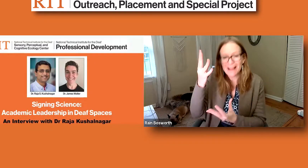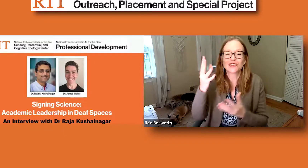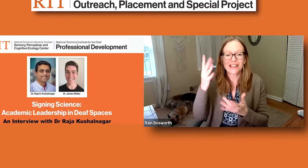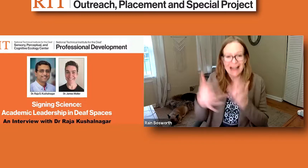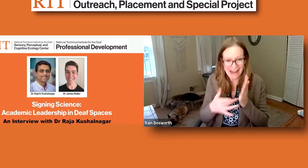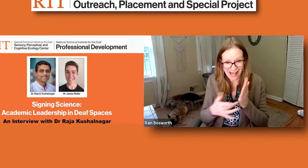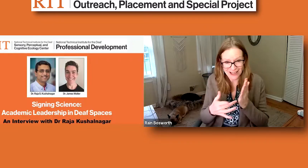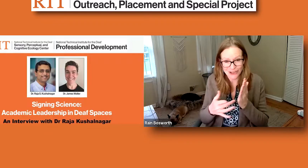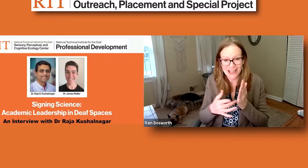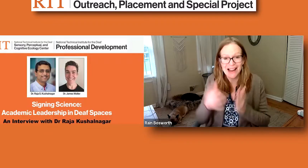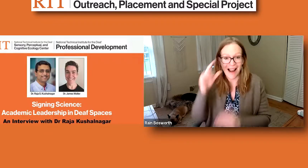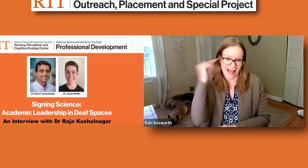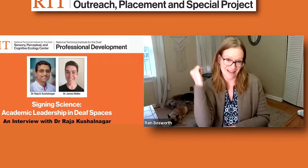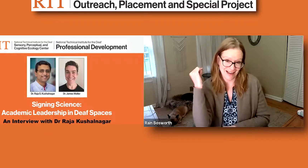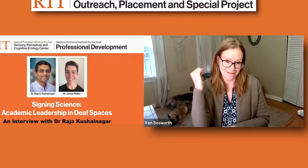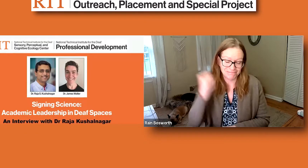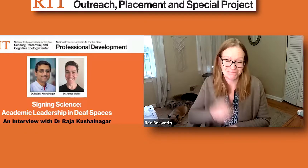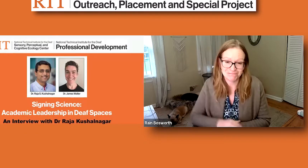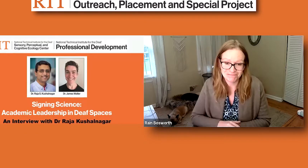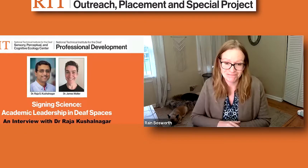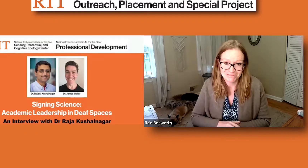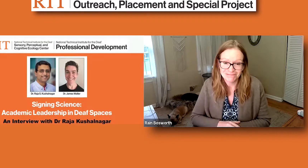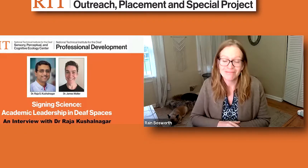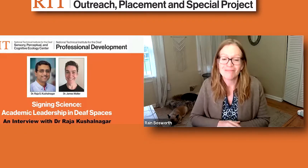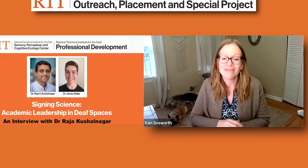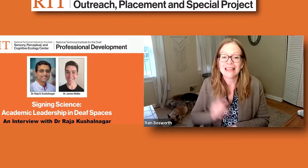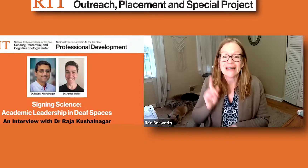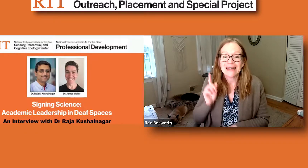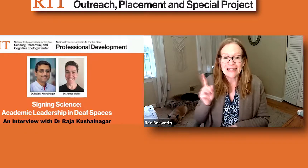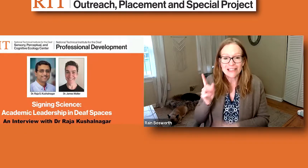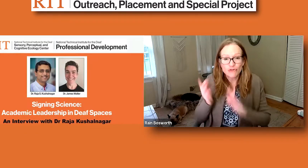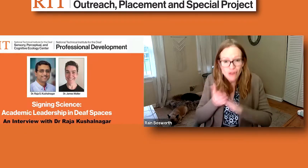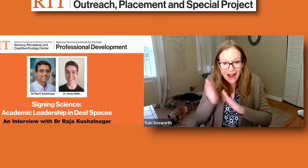of the Department for Information Technology at Gallaudet.